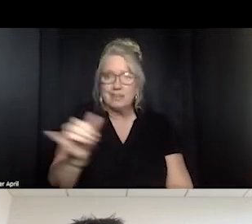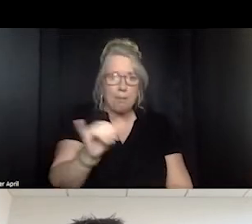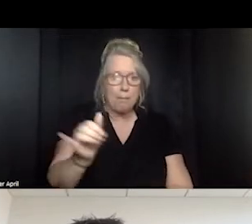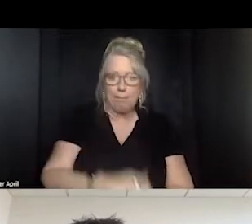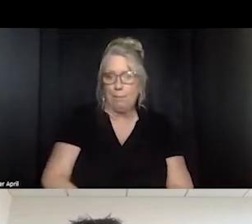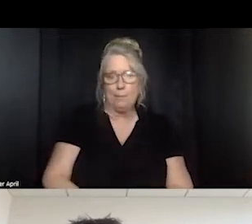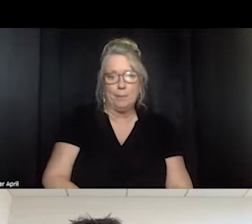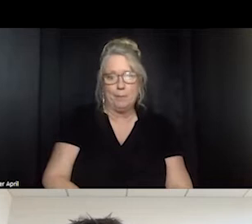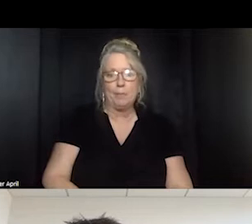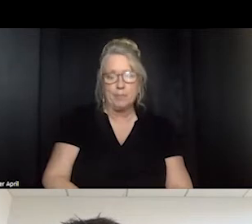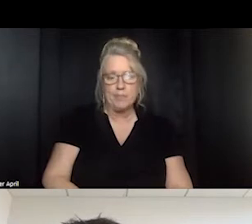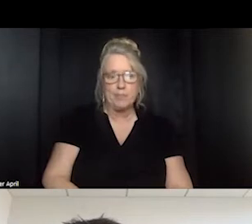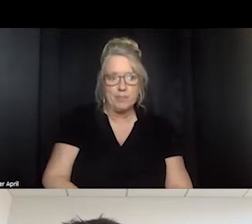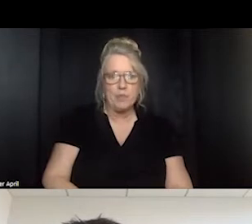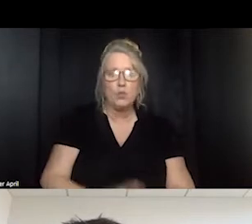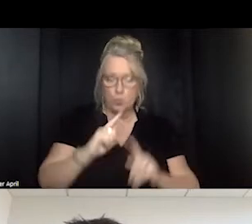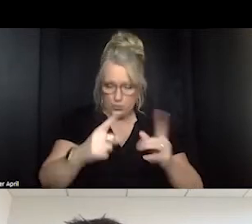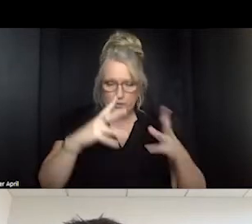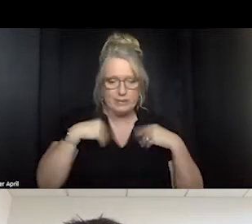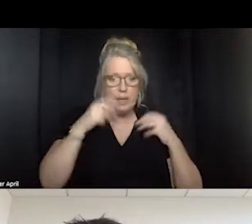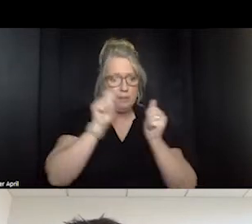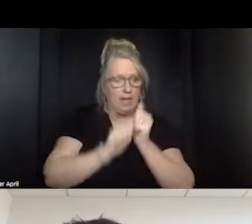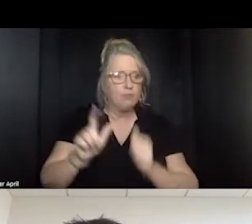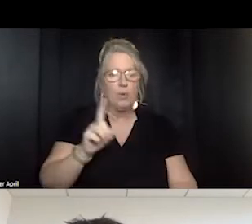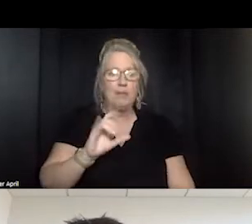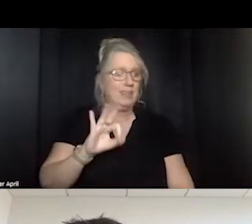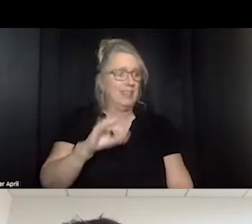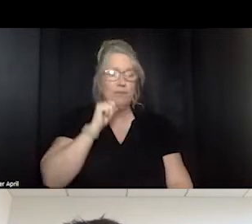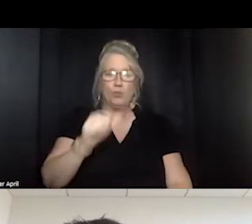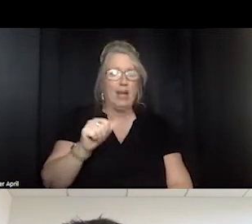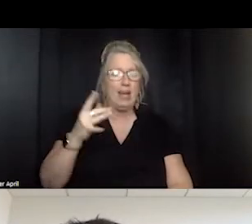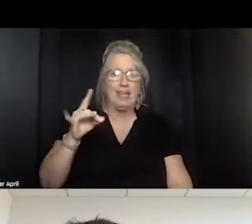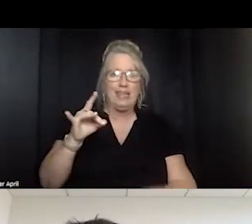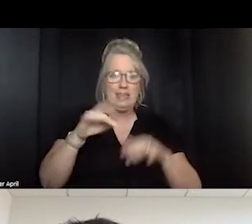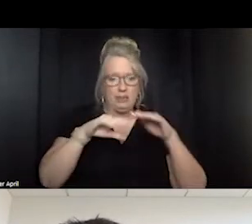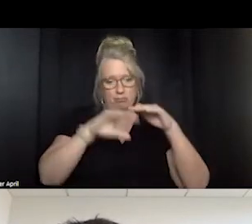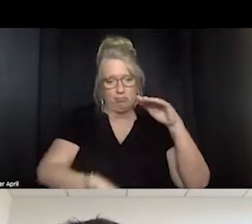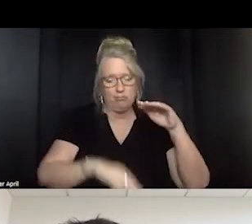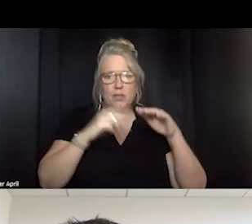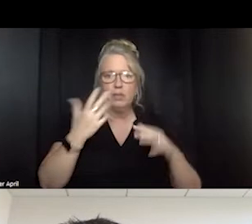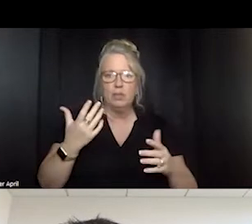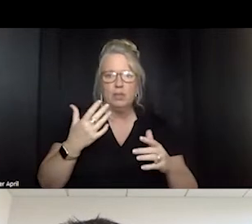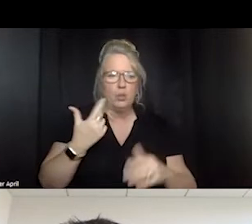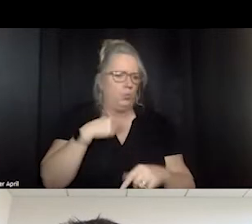IT WAS, WE TOOK EVERYBODY. BUT IF YOU ARE NOT 18, WE'RE NOT GOING TO WE CAN'T HELP YOU.